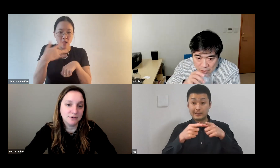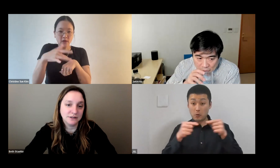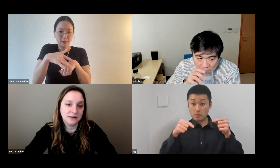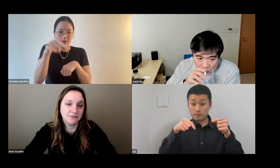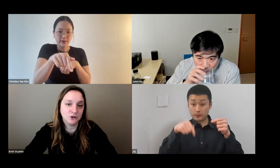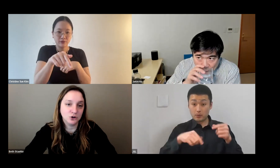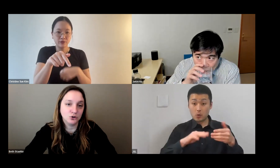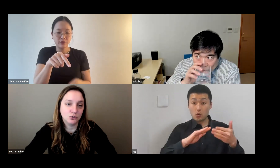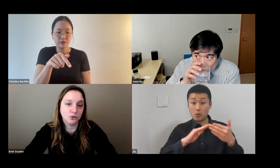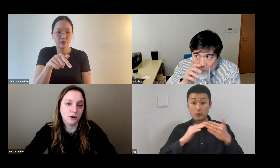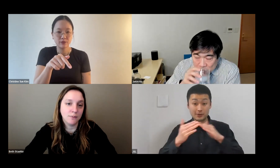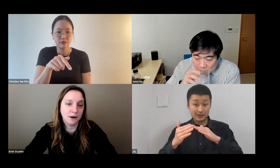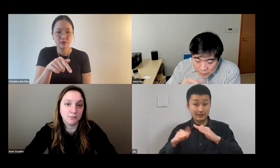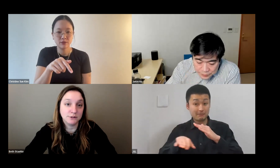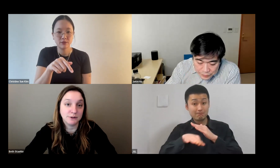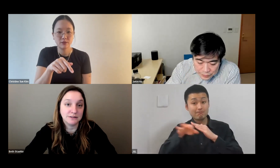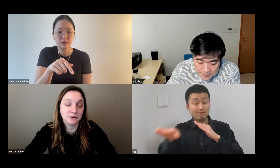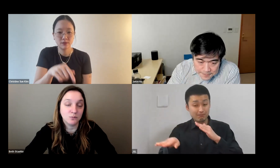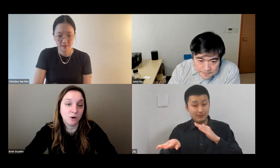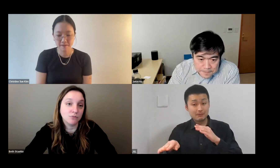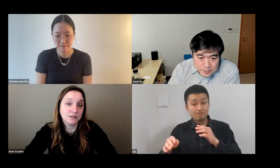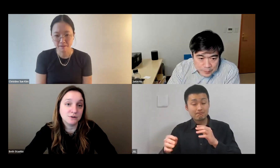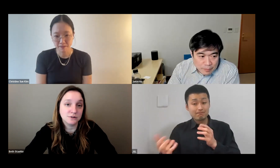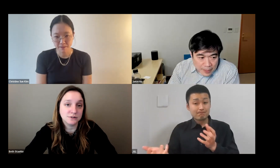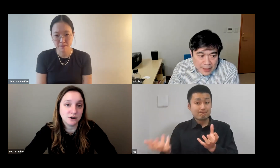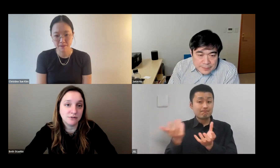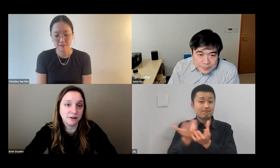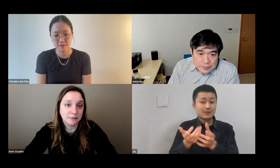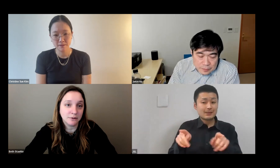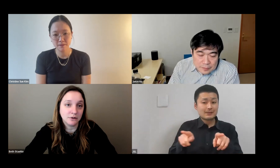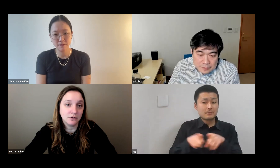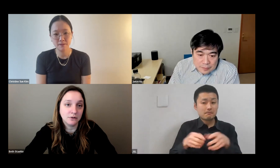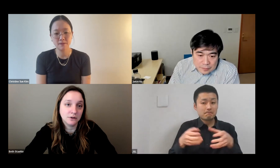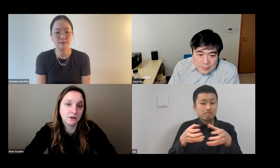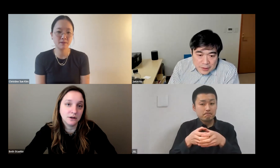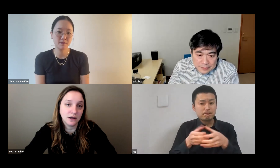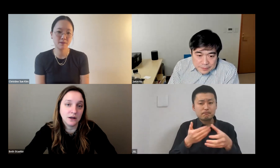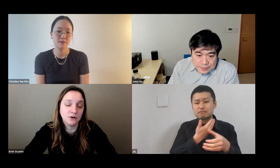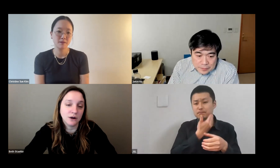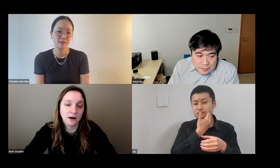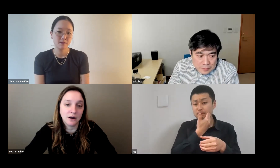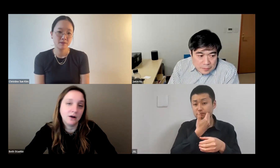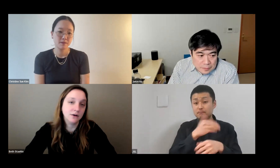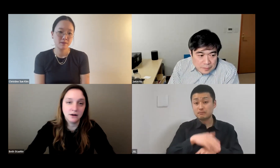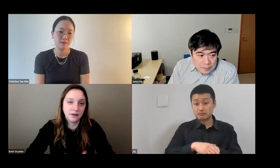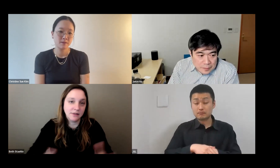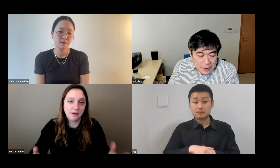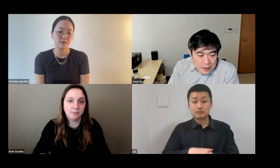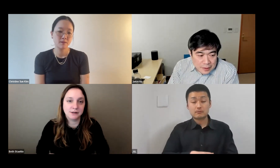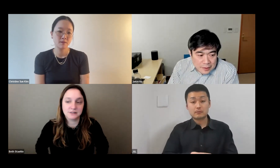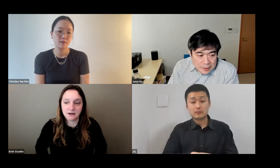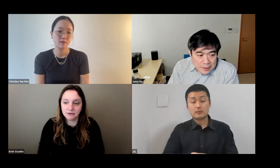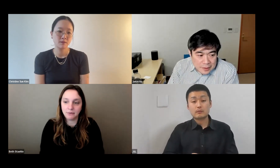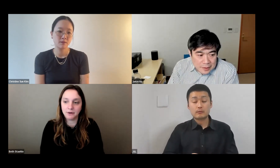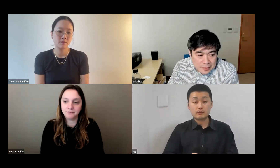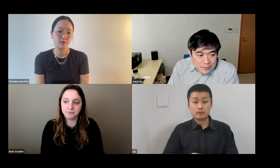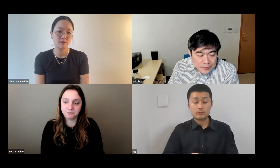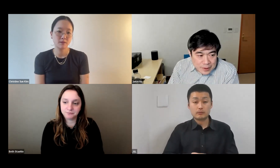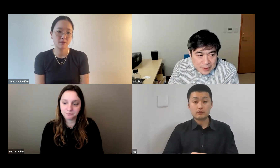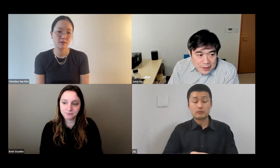to give you a better perspective on what resources are available. Yeah. - In your area. And that applies to everyone.